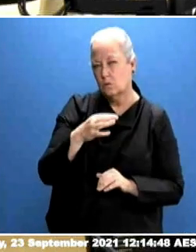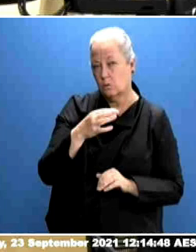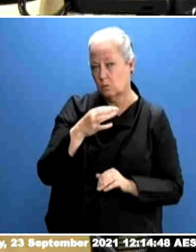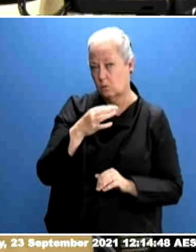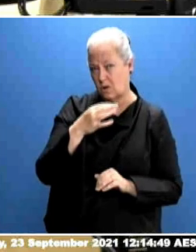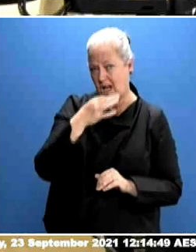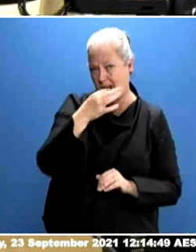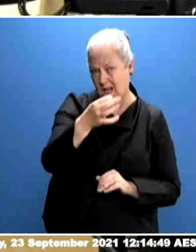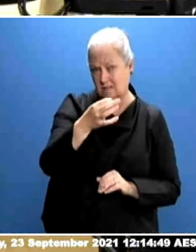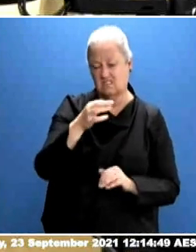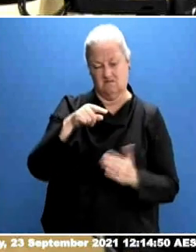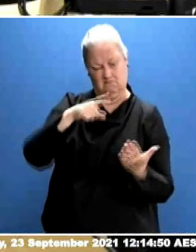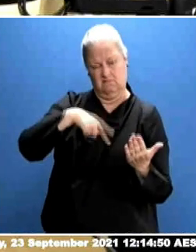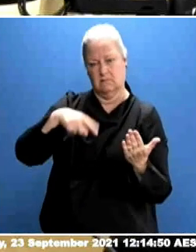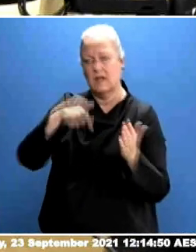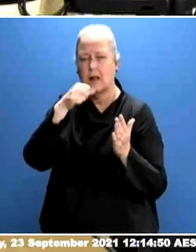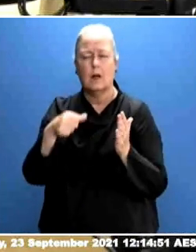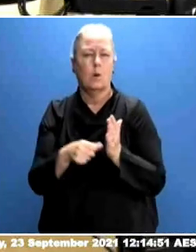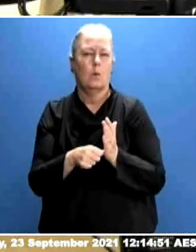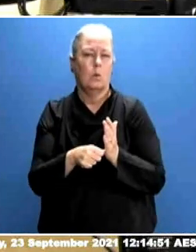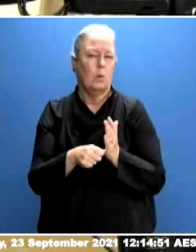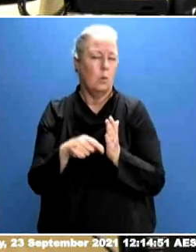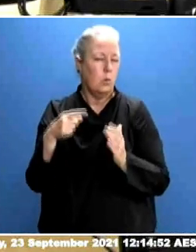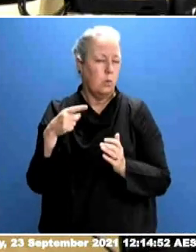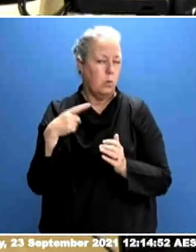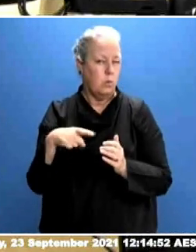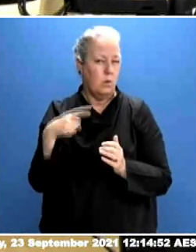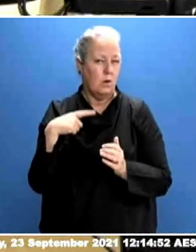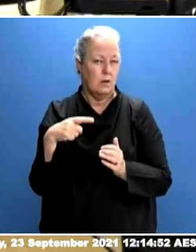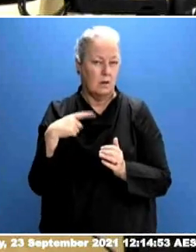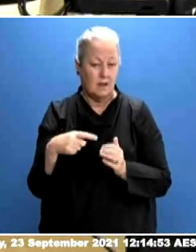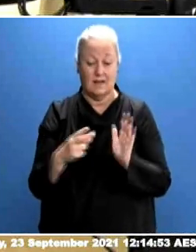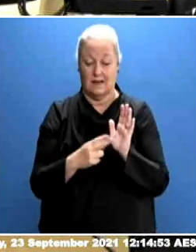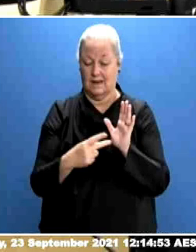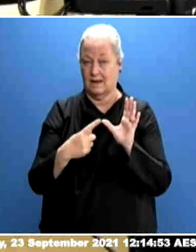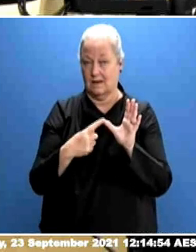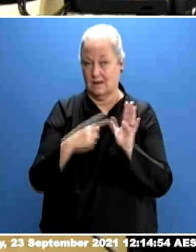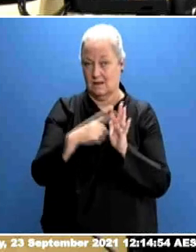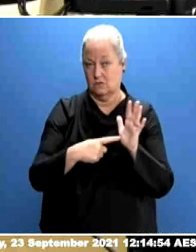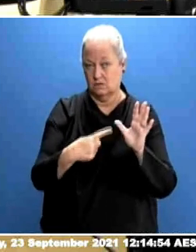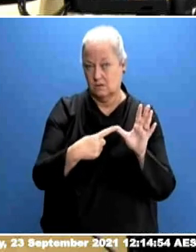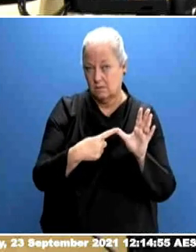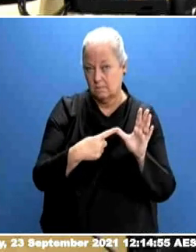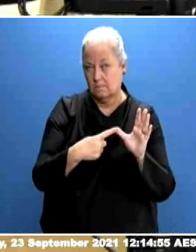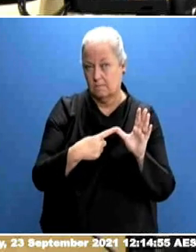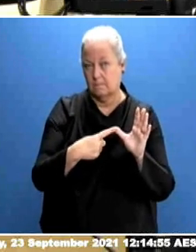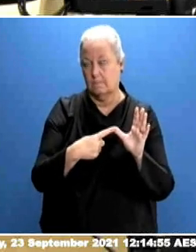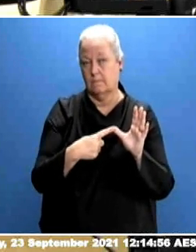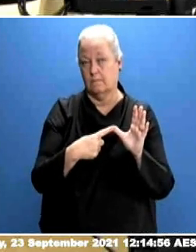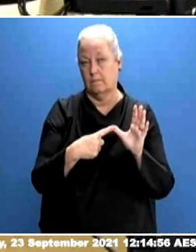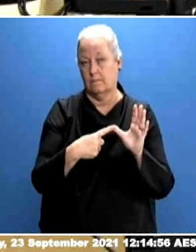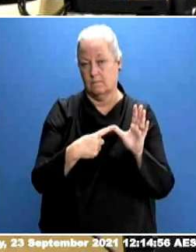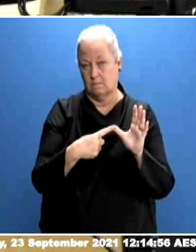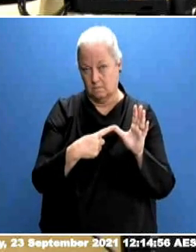and ultimately, why it is that NAAJA, together with the Commission,